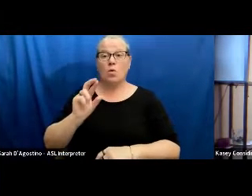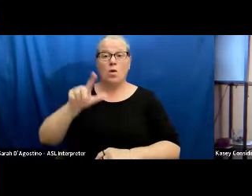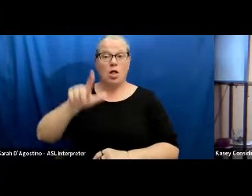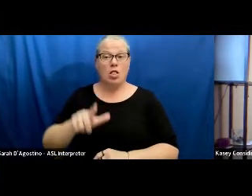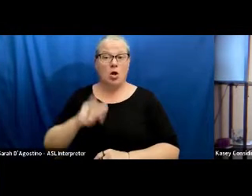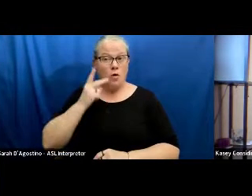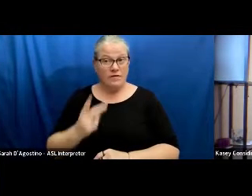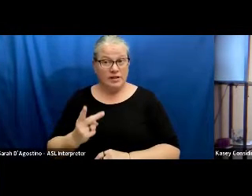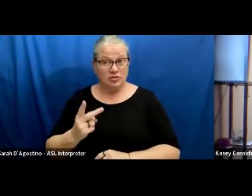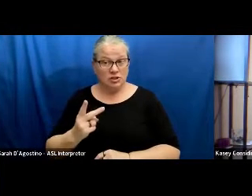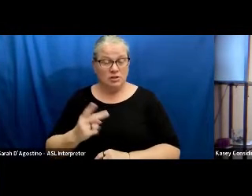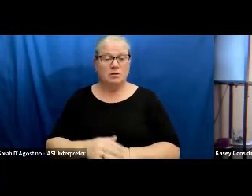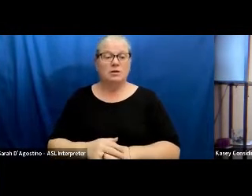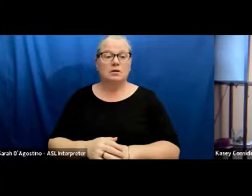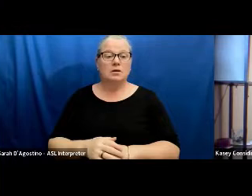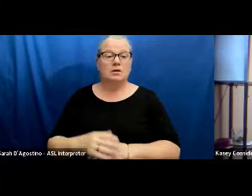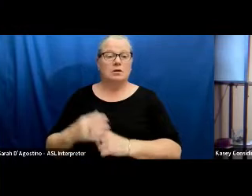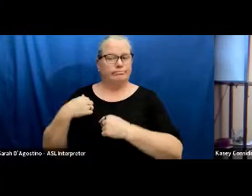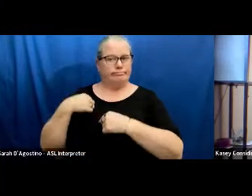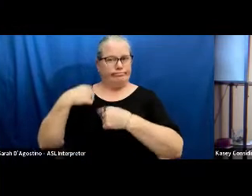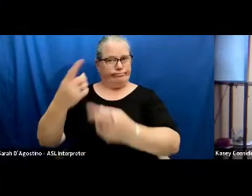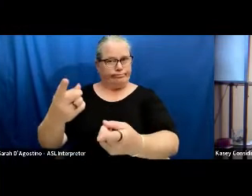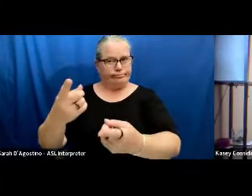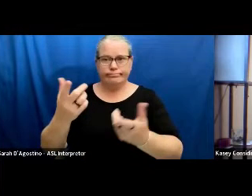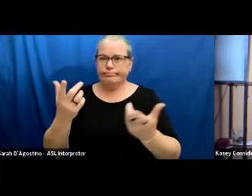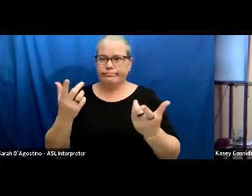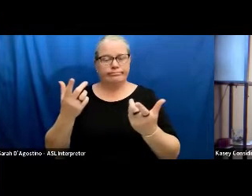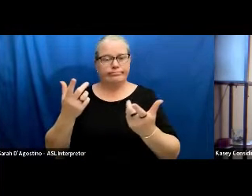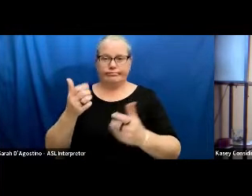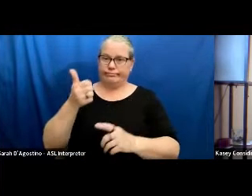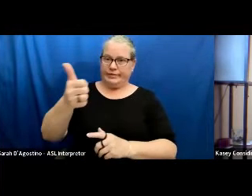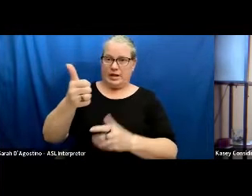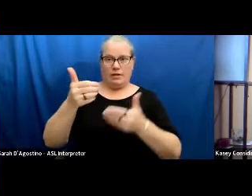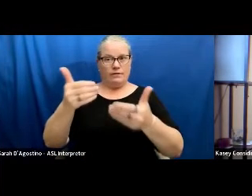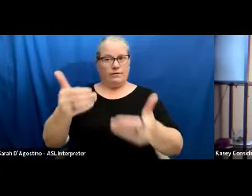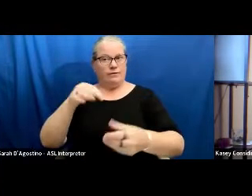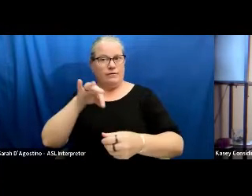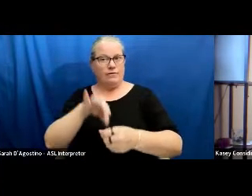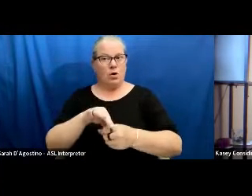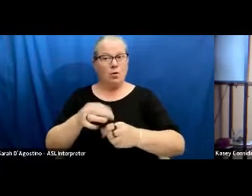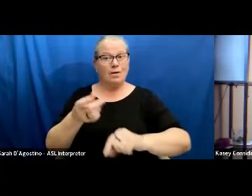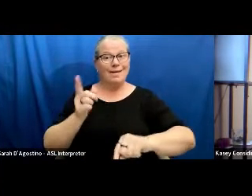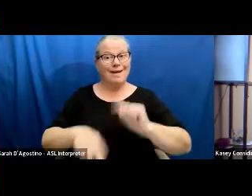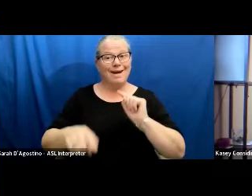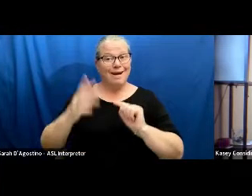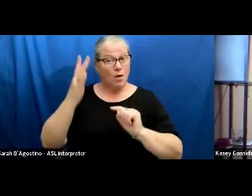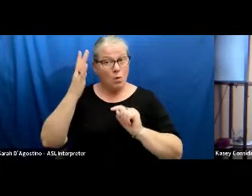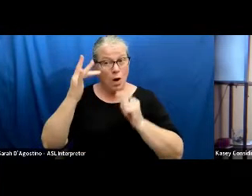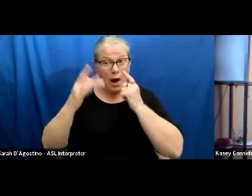historically have not been able to cast their ballot because the ballot itself was completely